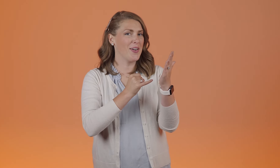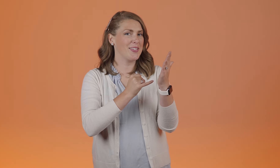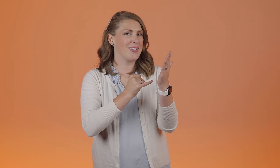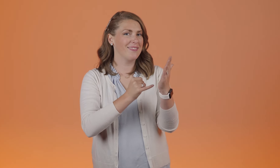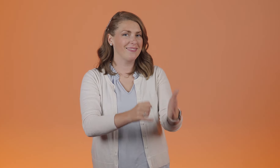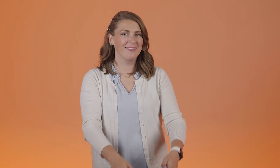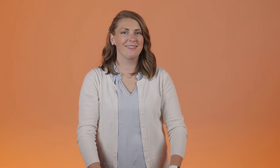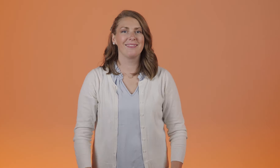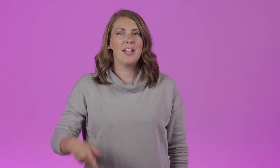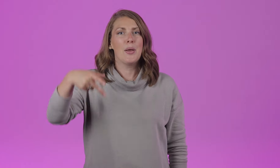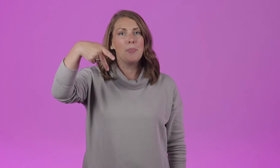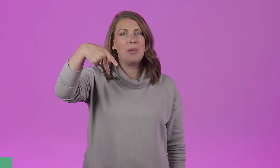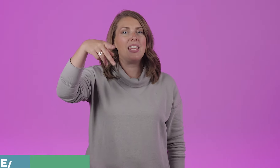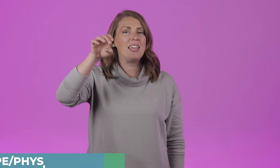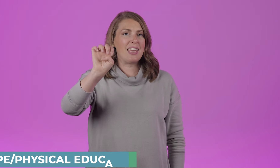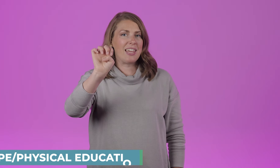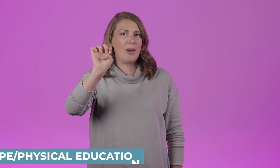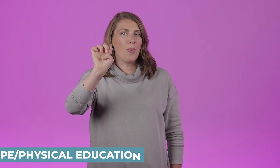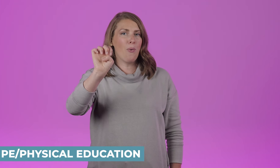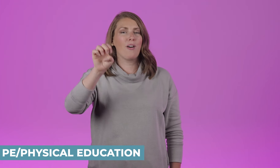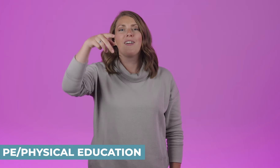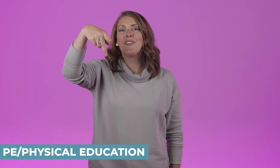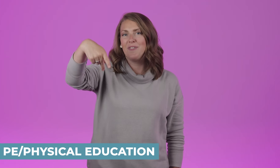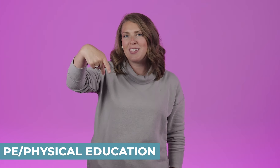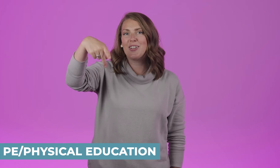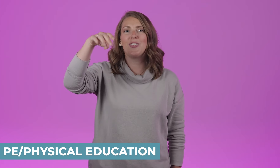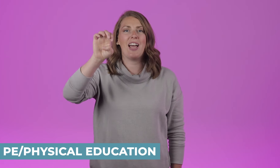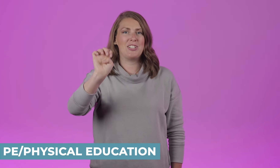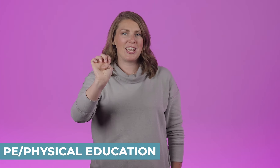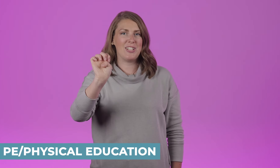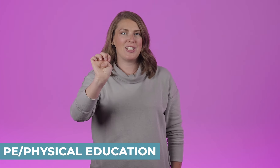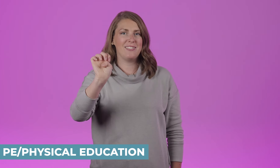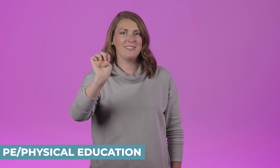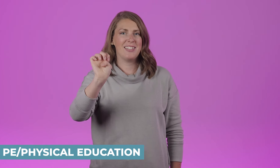ART PE or PHYSICAL EDUCATION